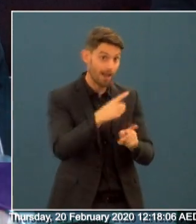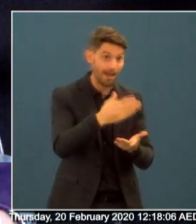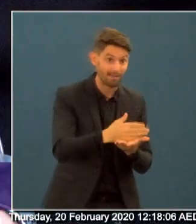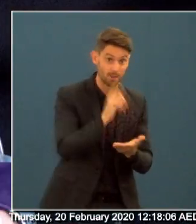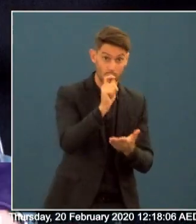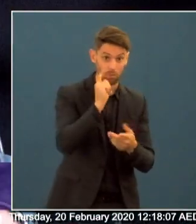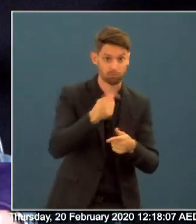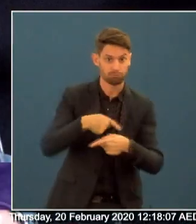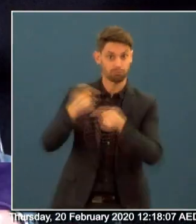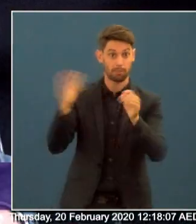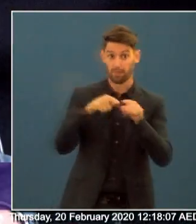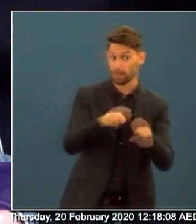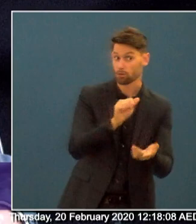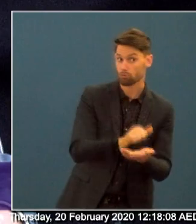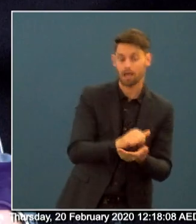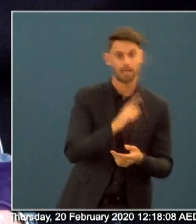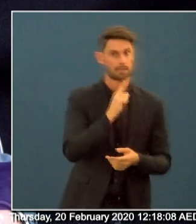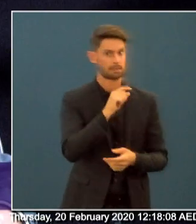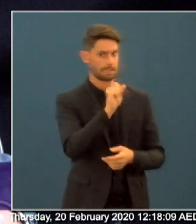Yes, conducted by one of my PhD students.